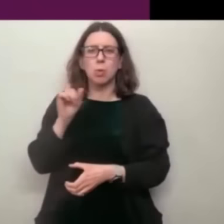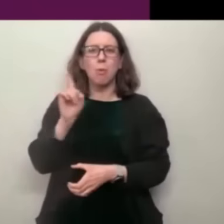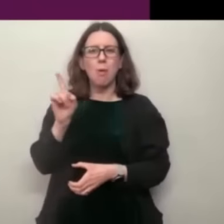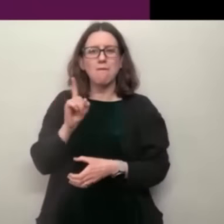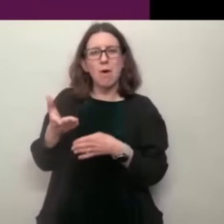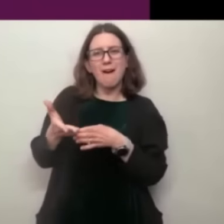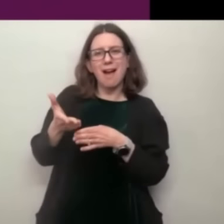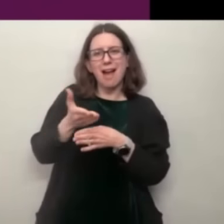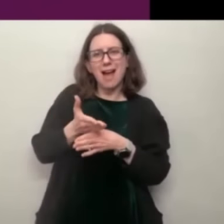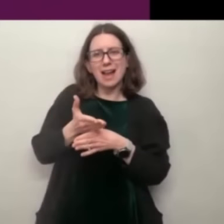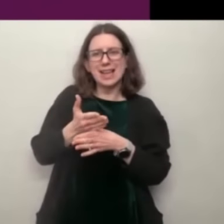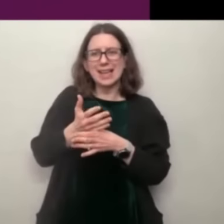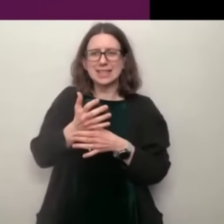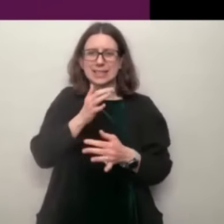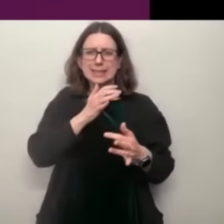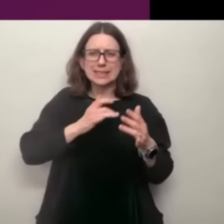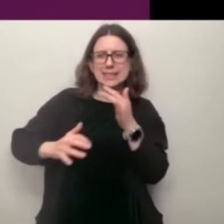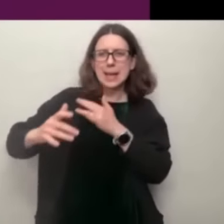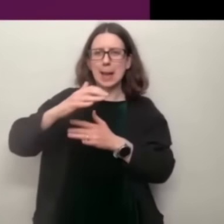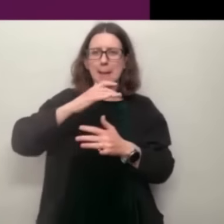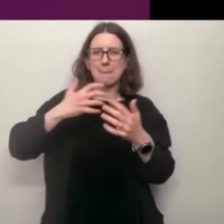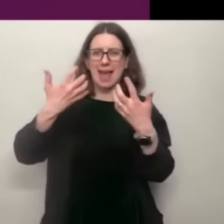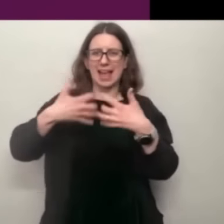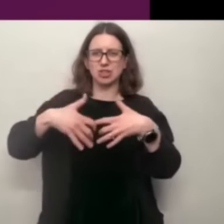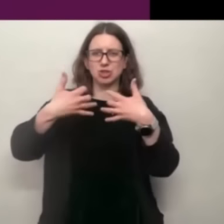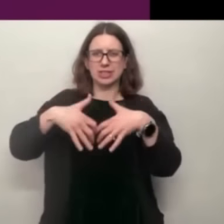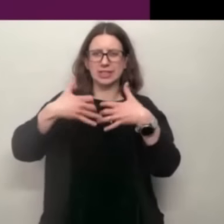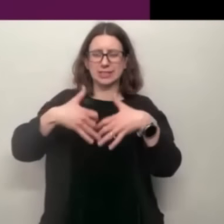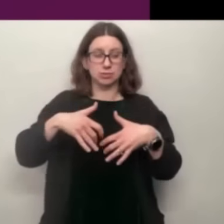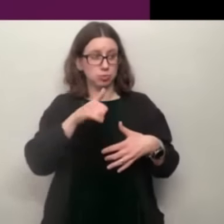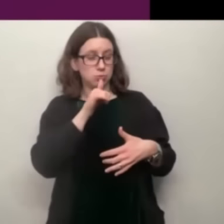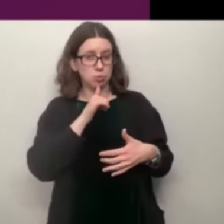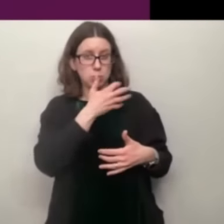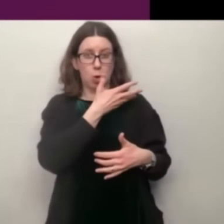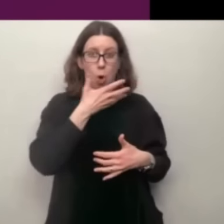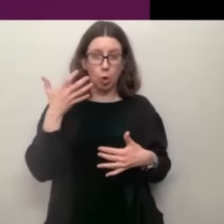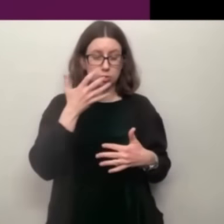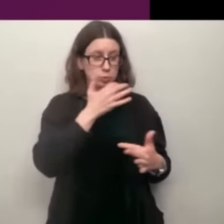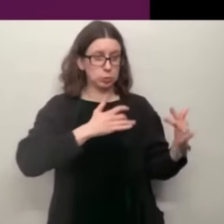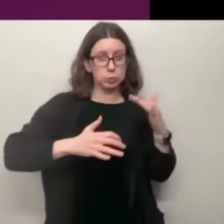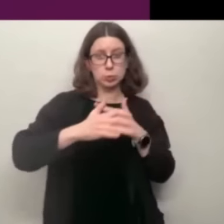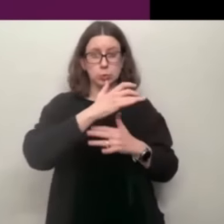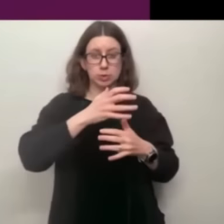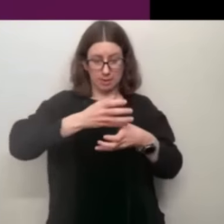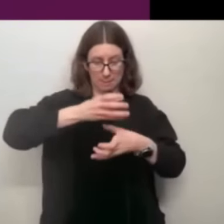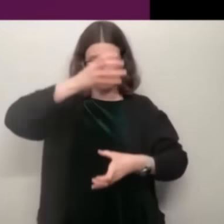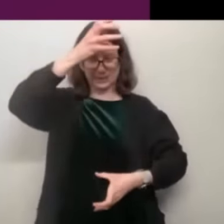Now these machines harness the power of steam to propel a piston in a cylinder, which could then be used